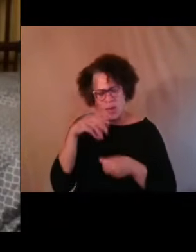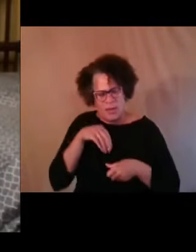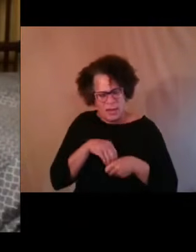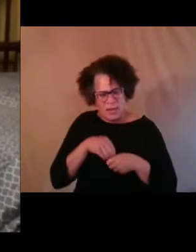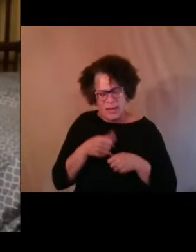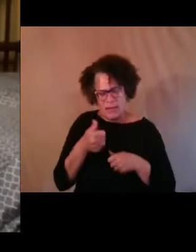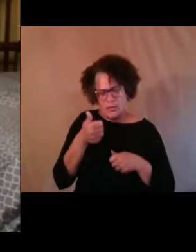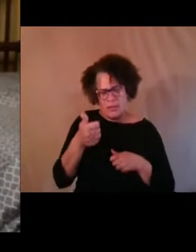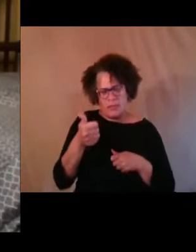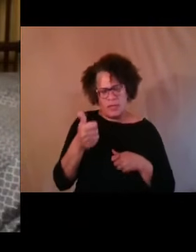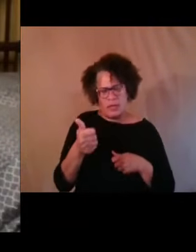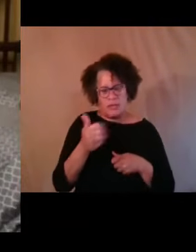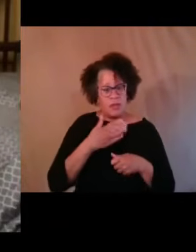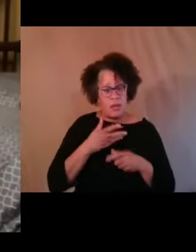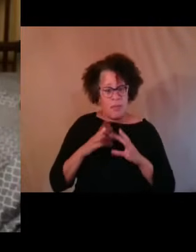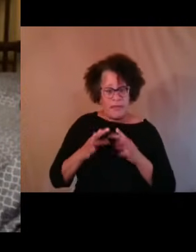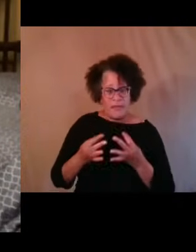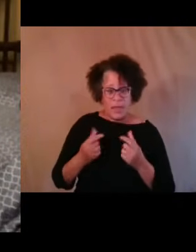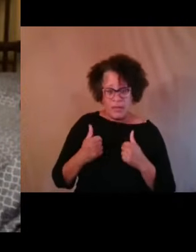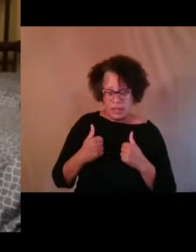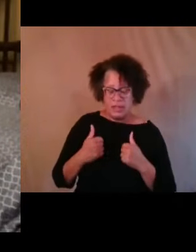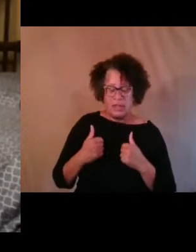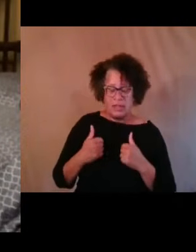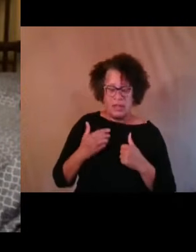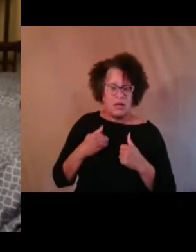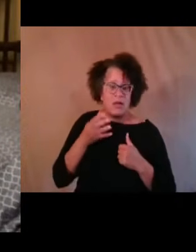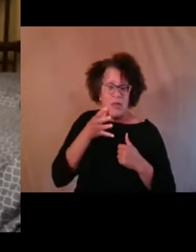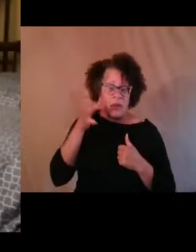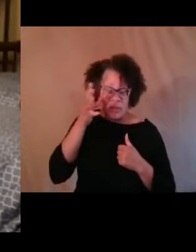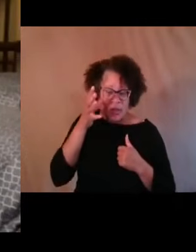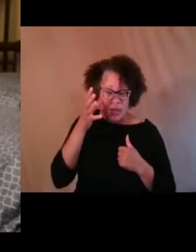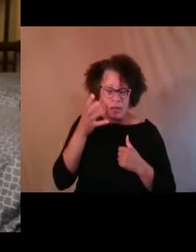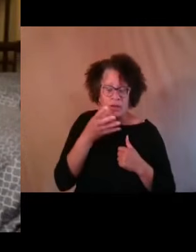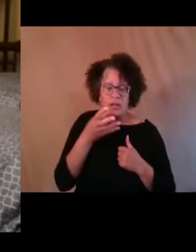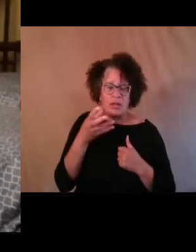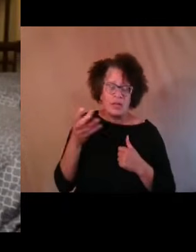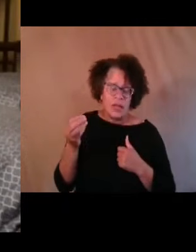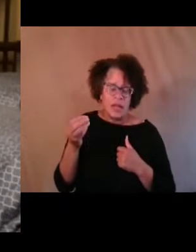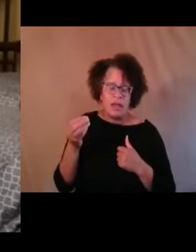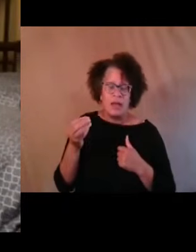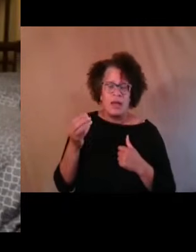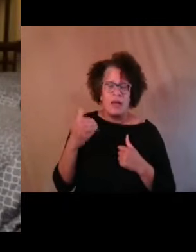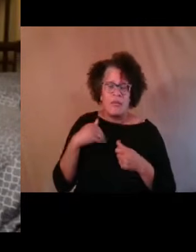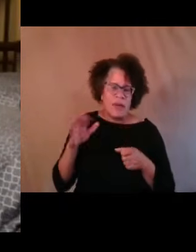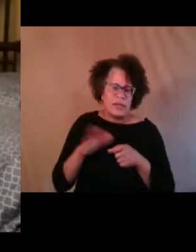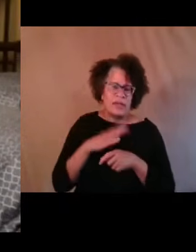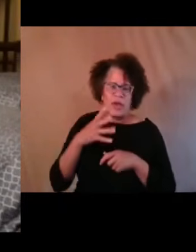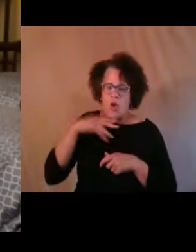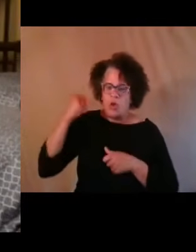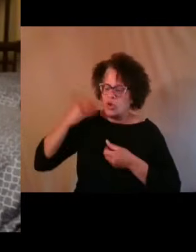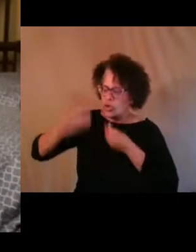In my own family, my parents and my entire older generation of my family were incarcerated